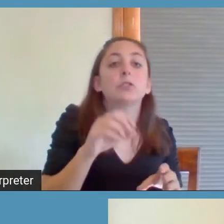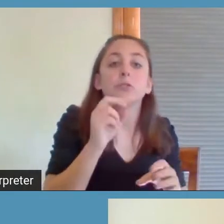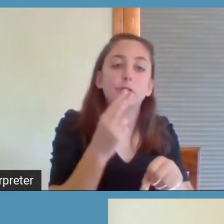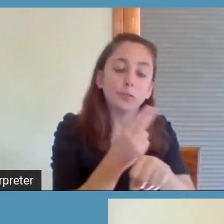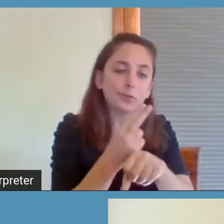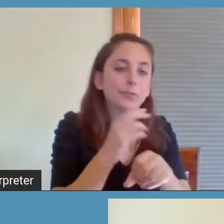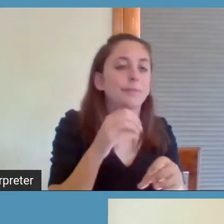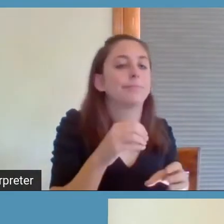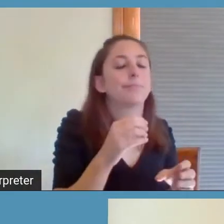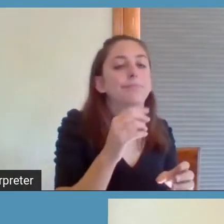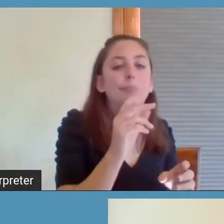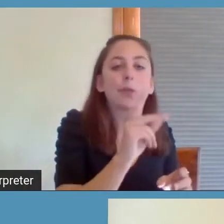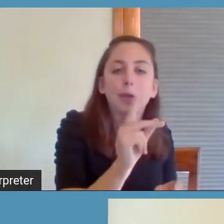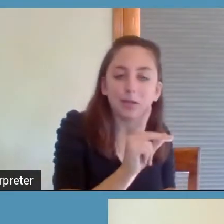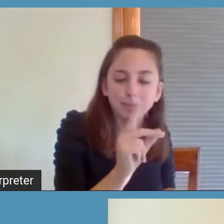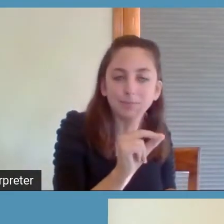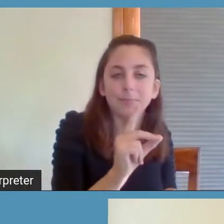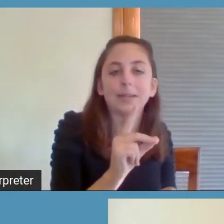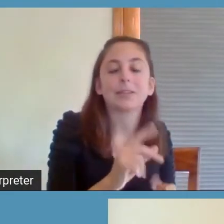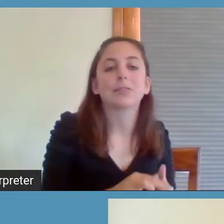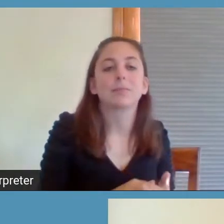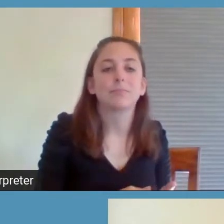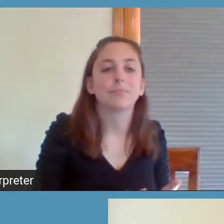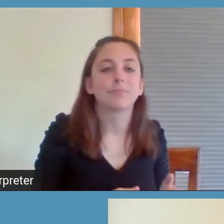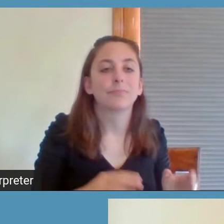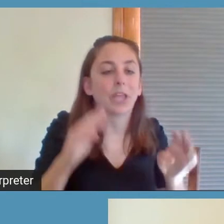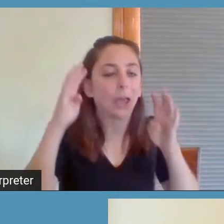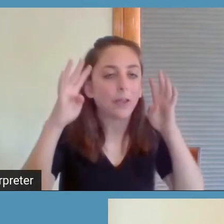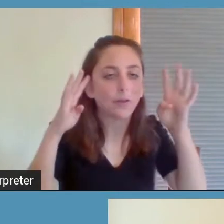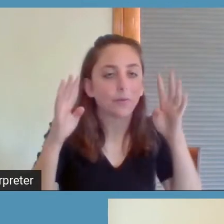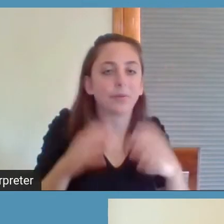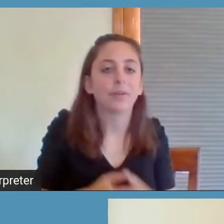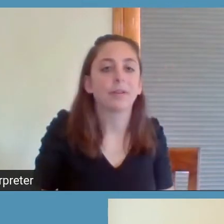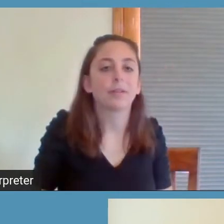um to be able to create and that's for for some people who don't have a lot of